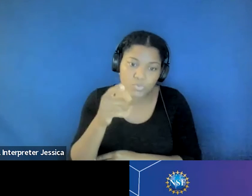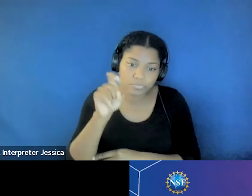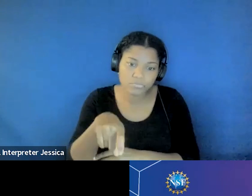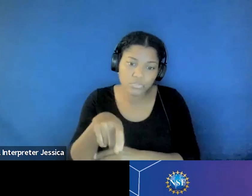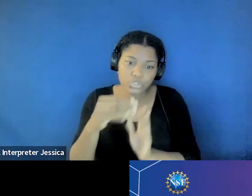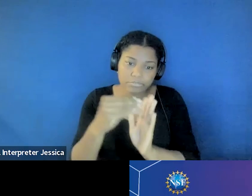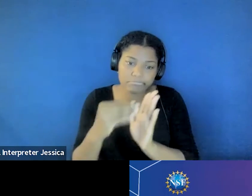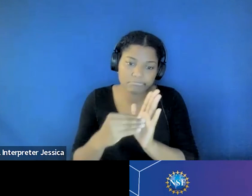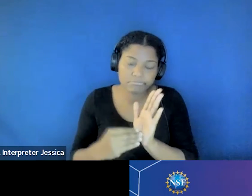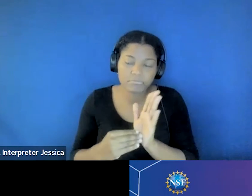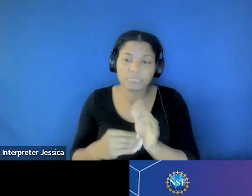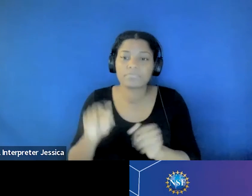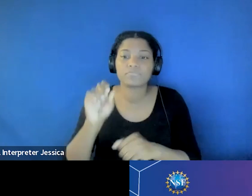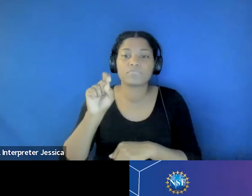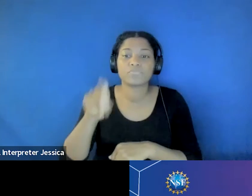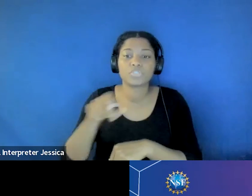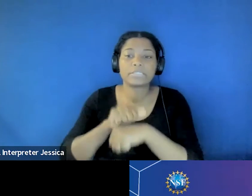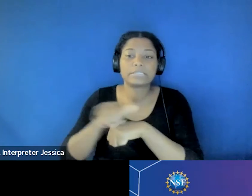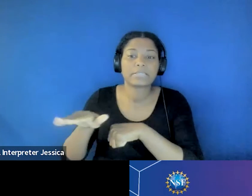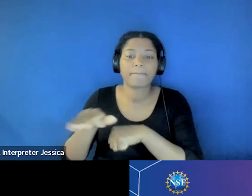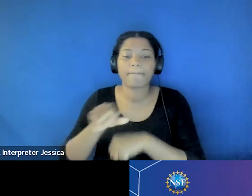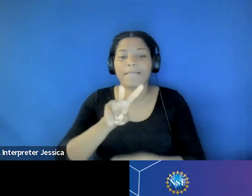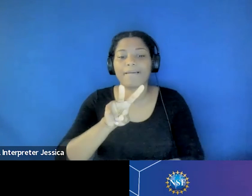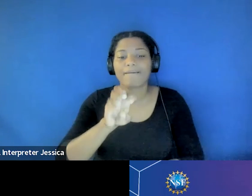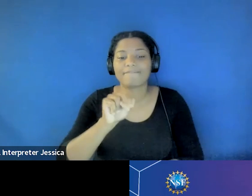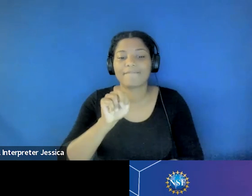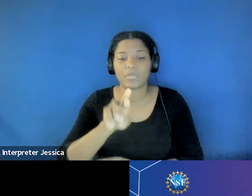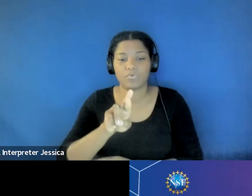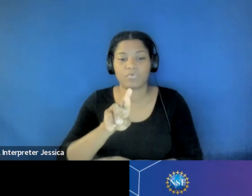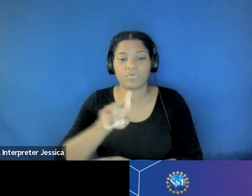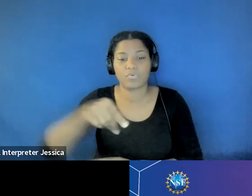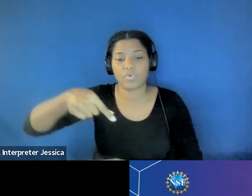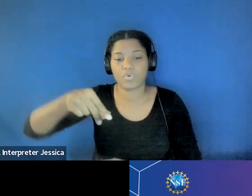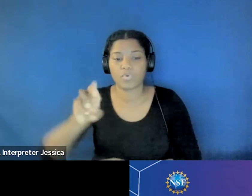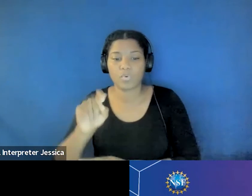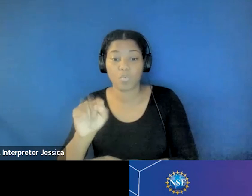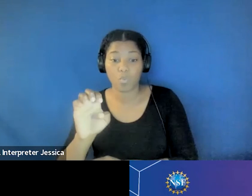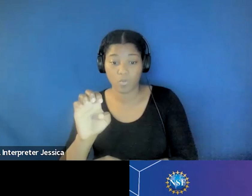submit a, vendor quote that is a typical vendor quote.